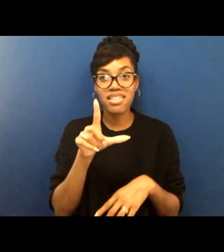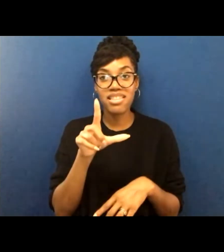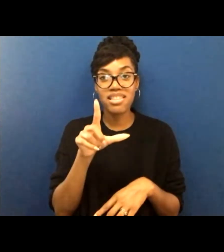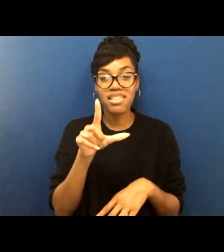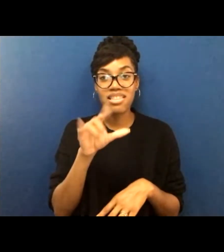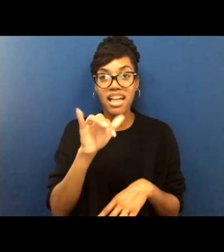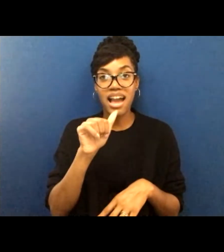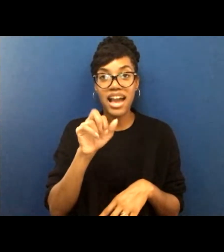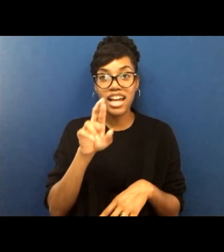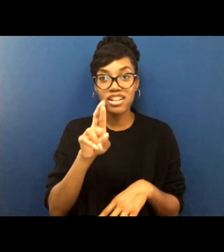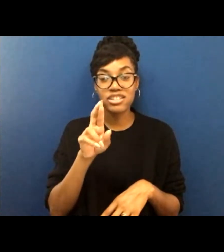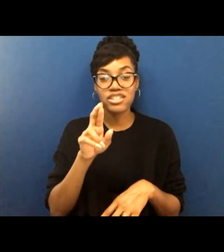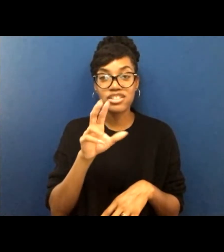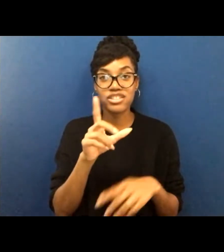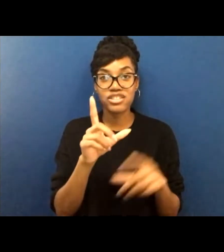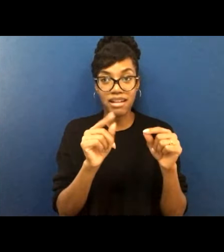and this one is a decorator crab.